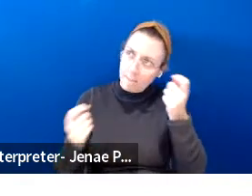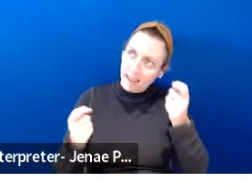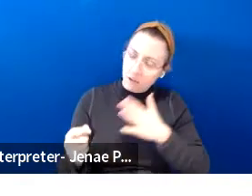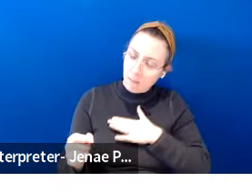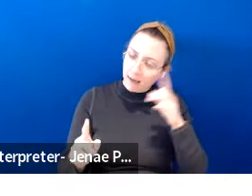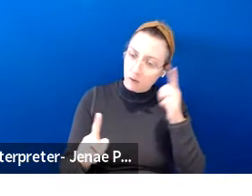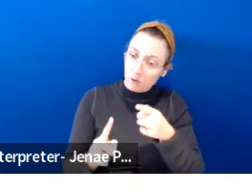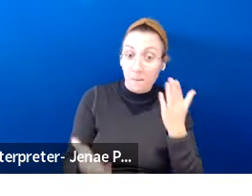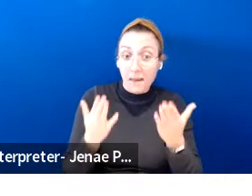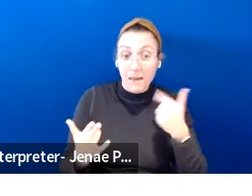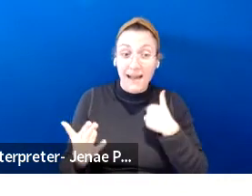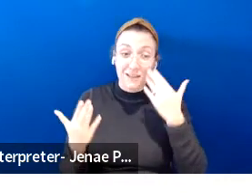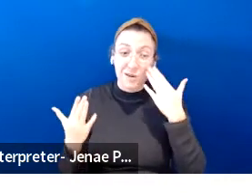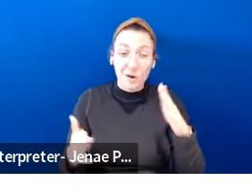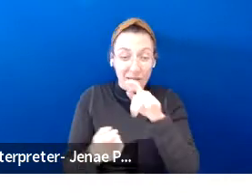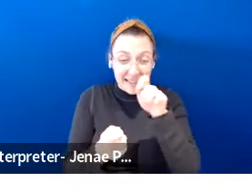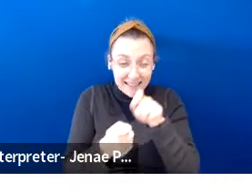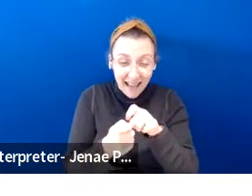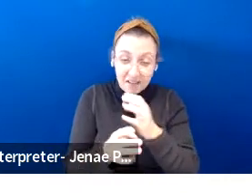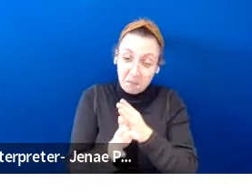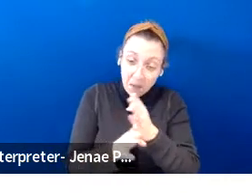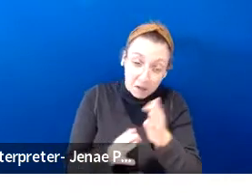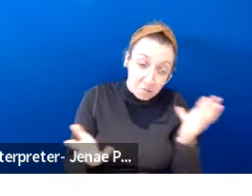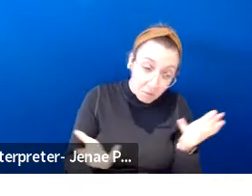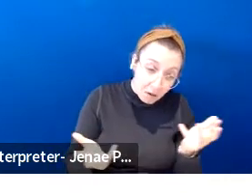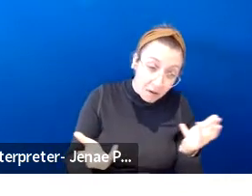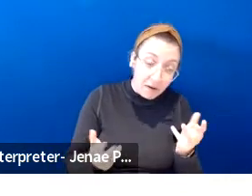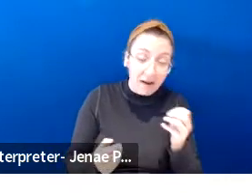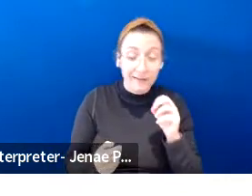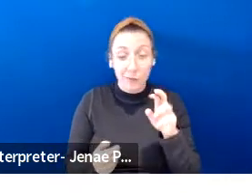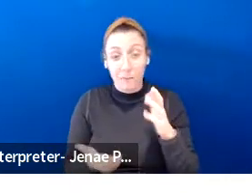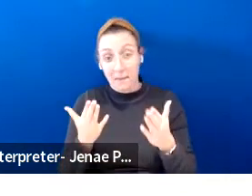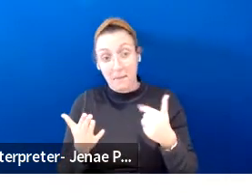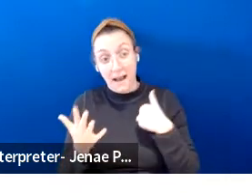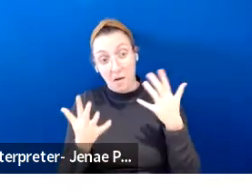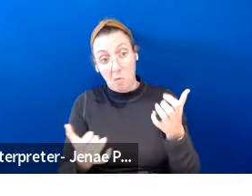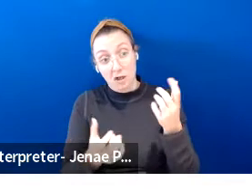exactly what their major wants to be or what they're wanting to do once they graduate.